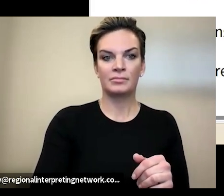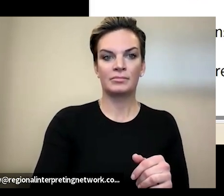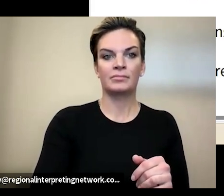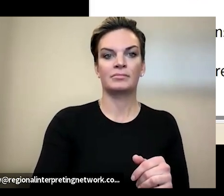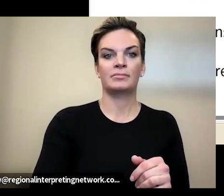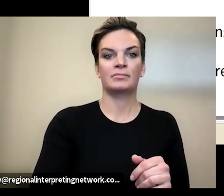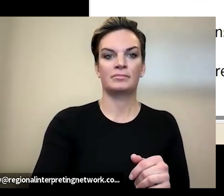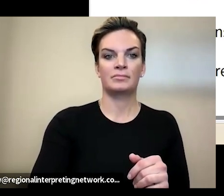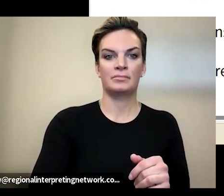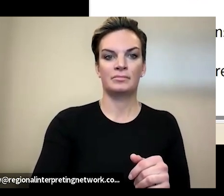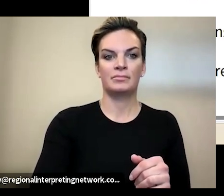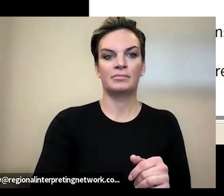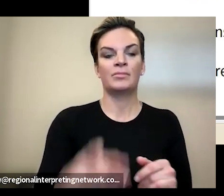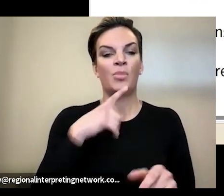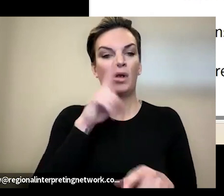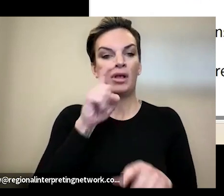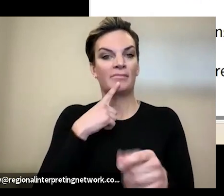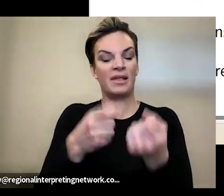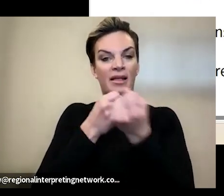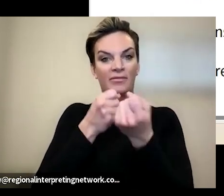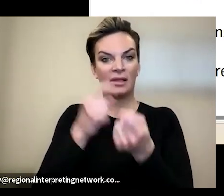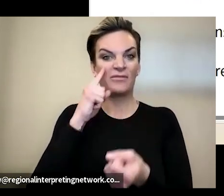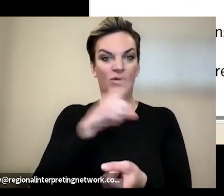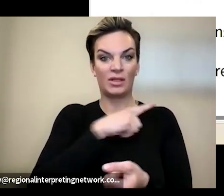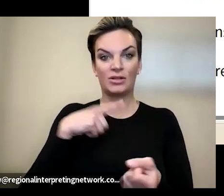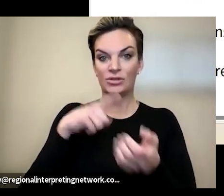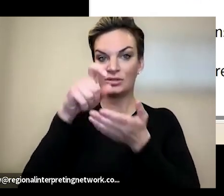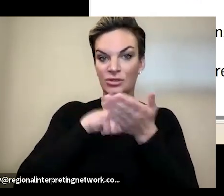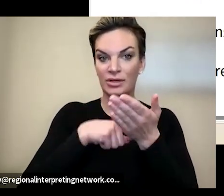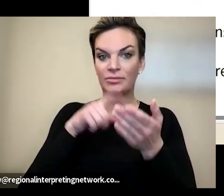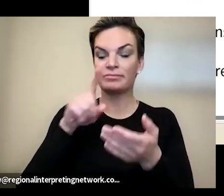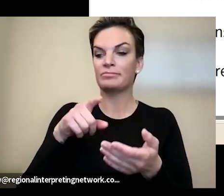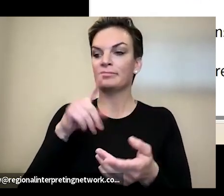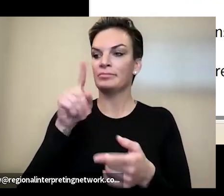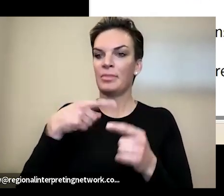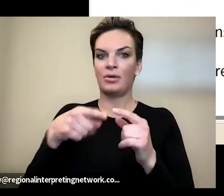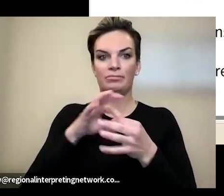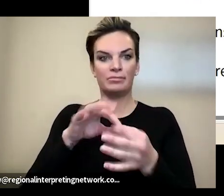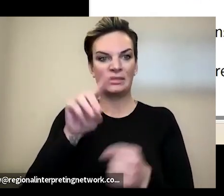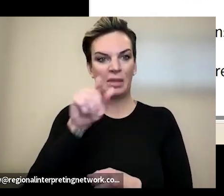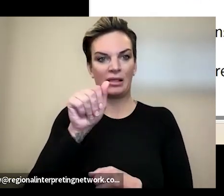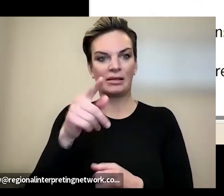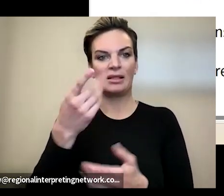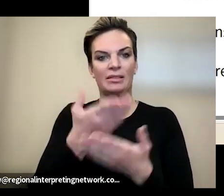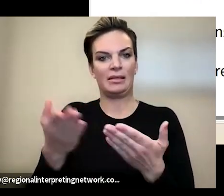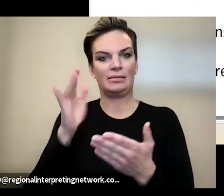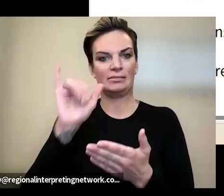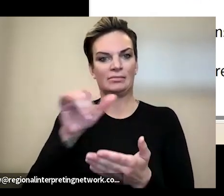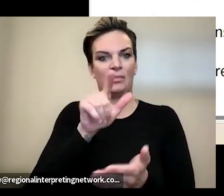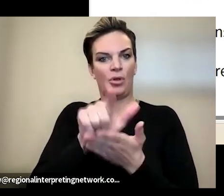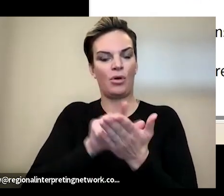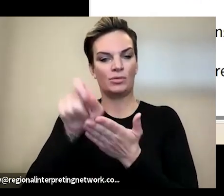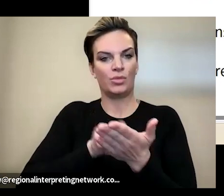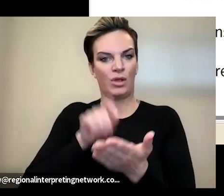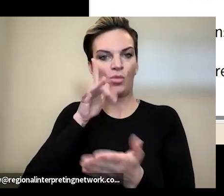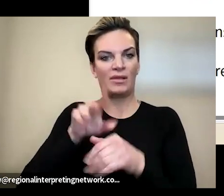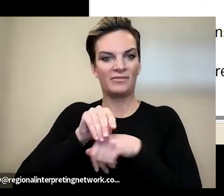invisible disabilities, we can educate legislators, providers, any number of people on our illnesses,